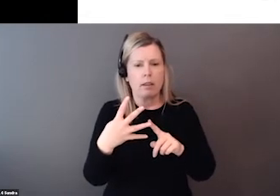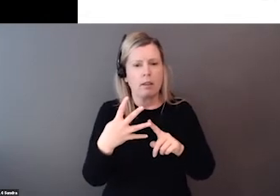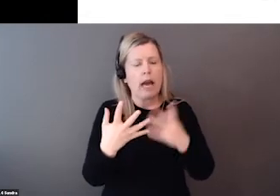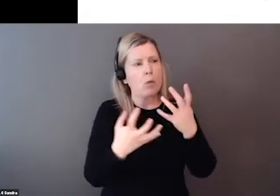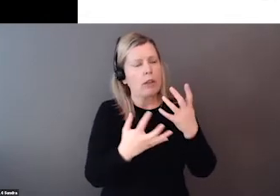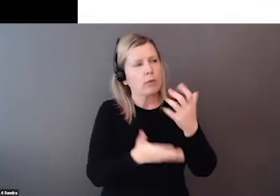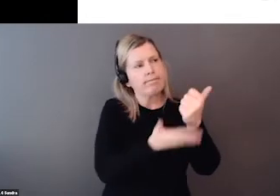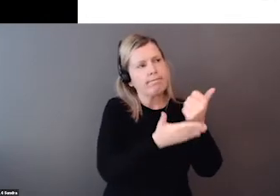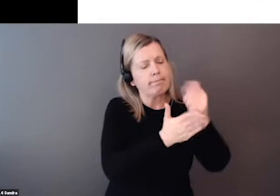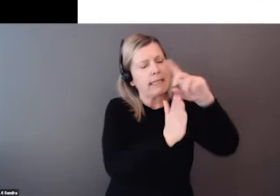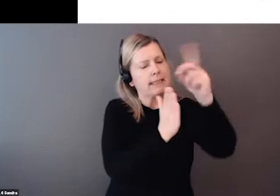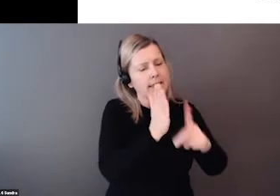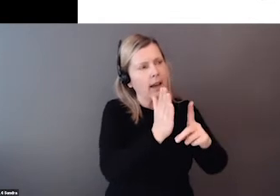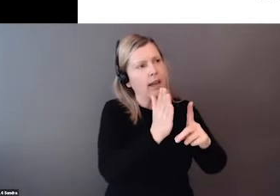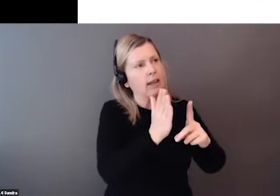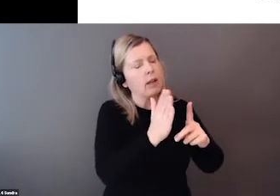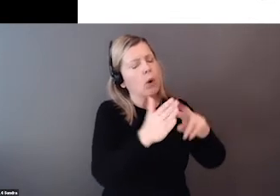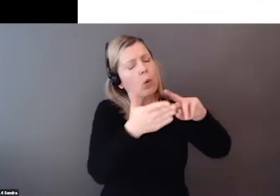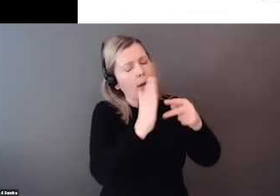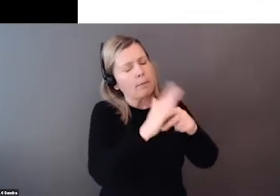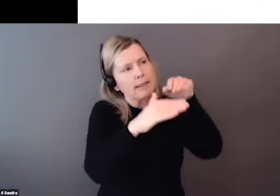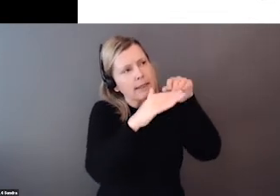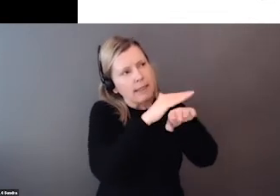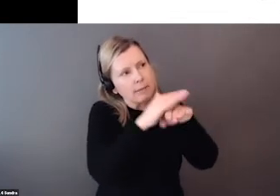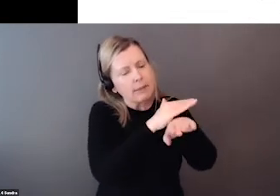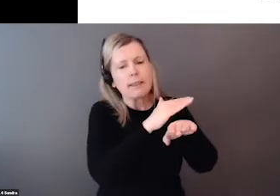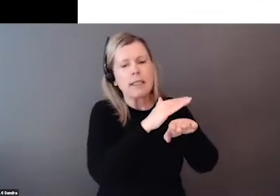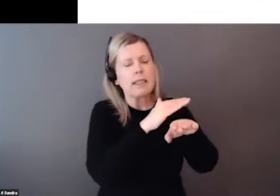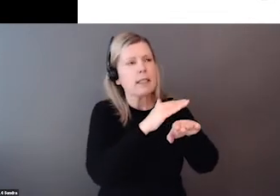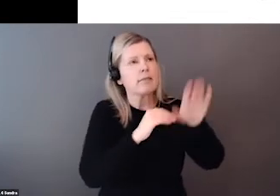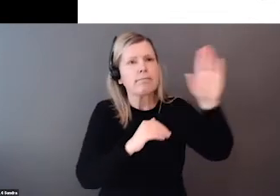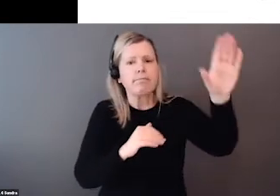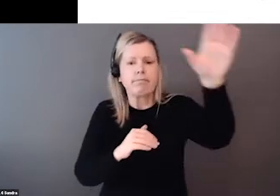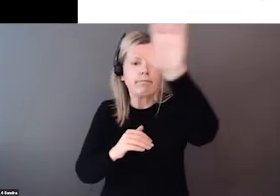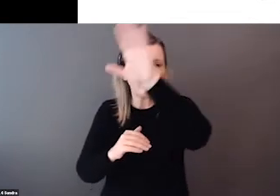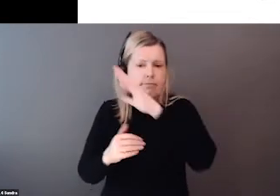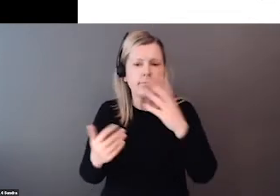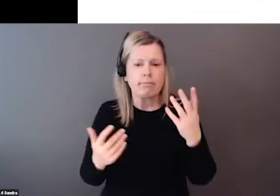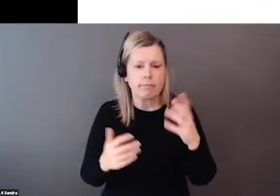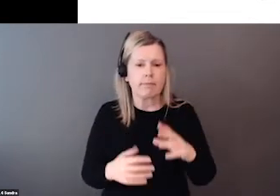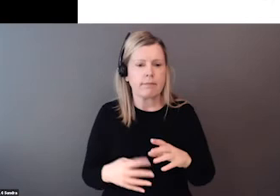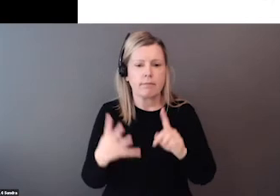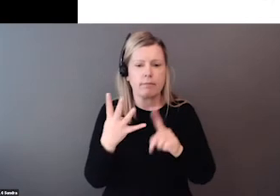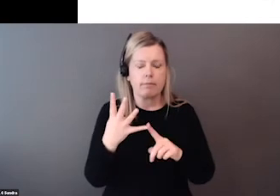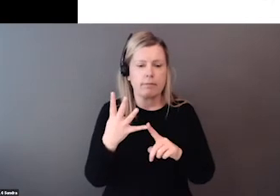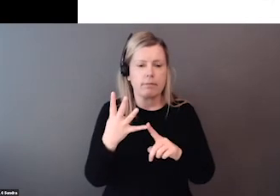of workplace accessibility standards that can be implemented within different settings and again account for the future of work. And importantly, we really want to ensure